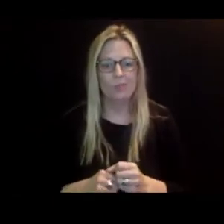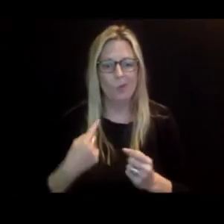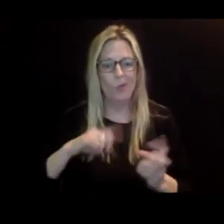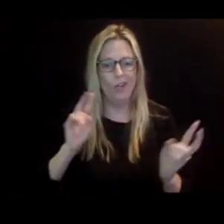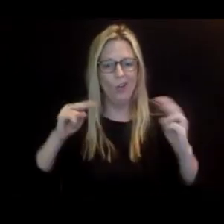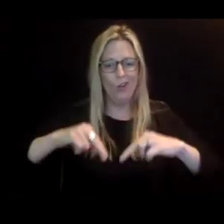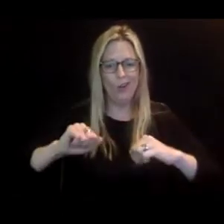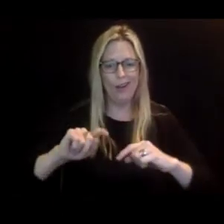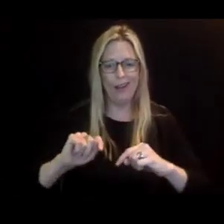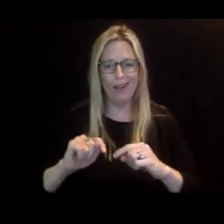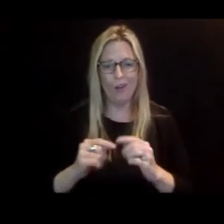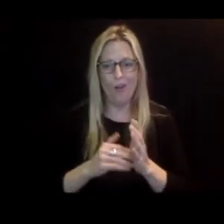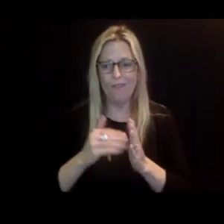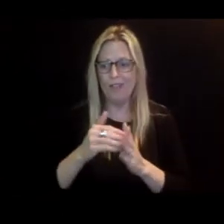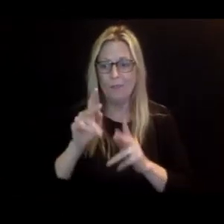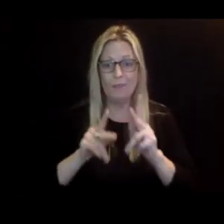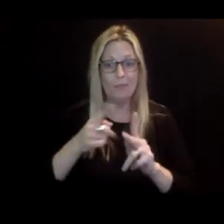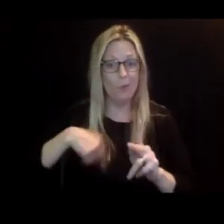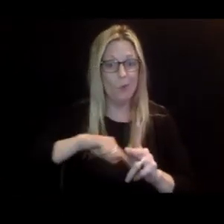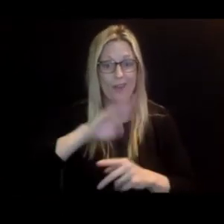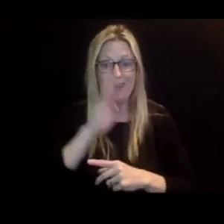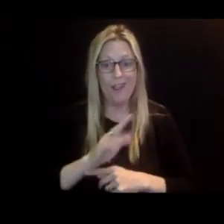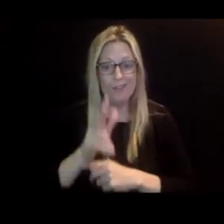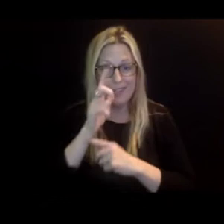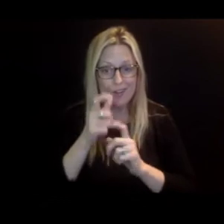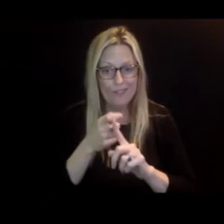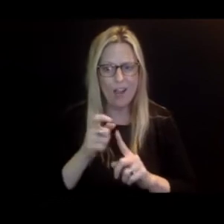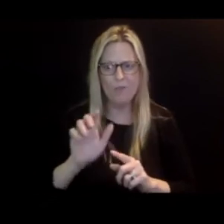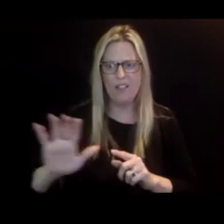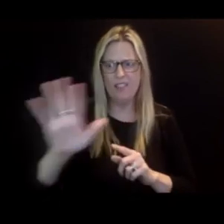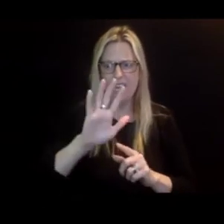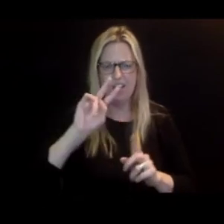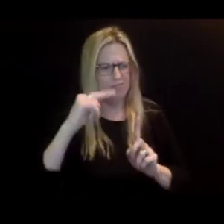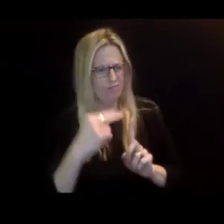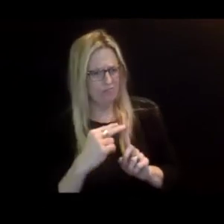our support or we could partner with them. The goal is to get input from people we often